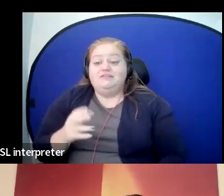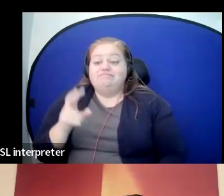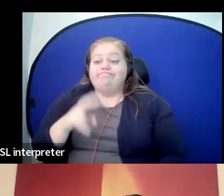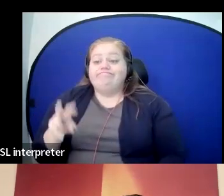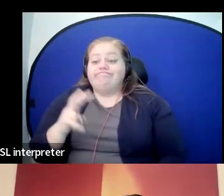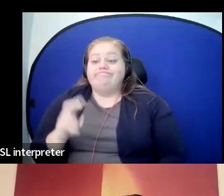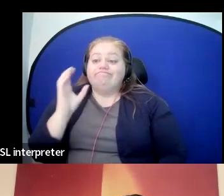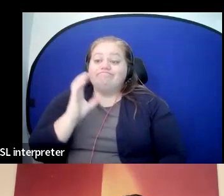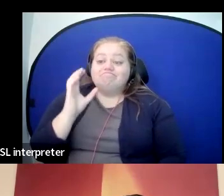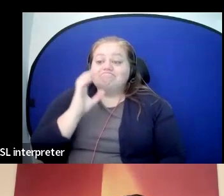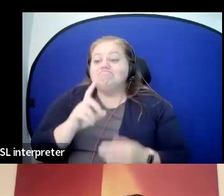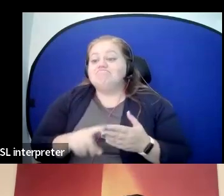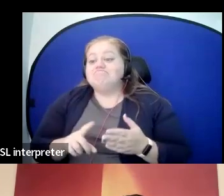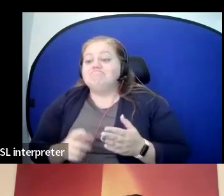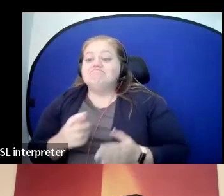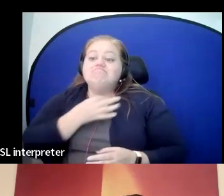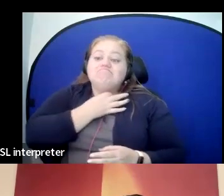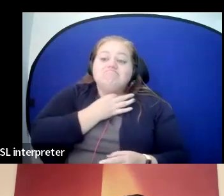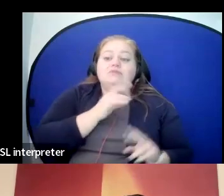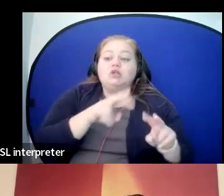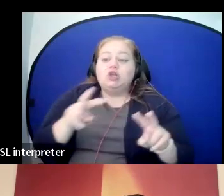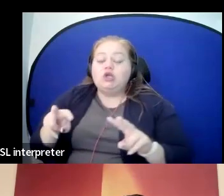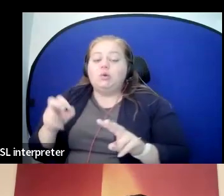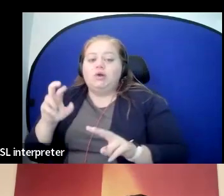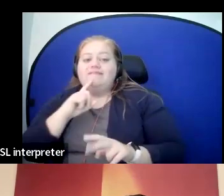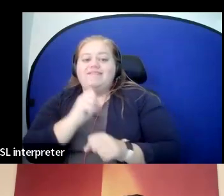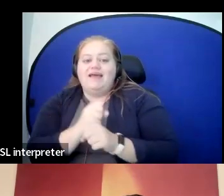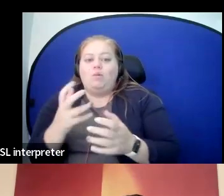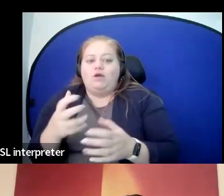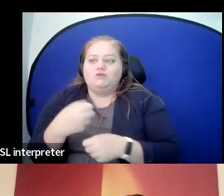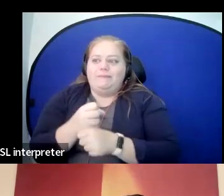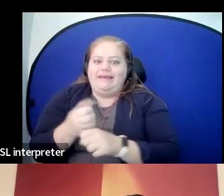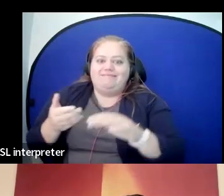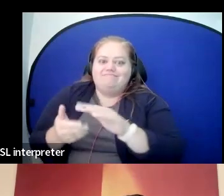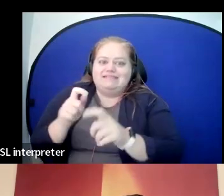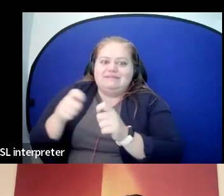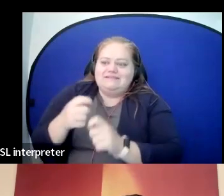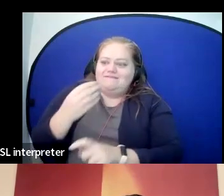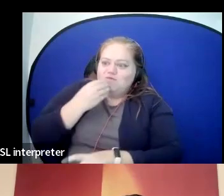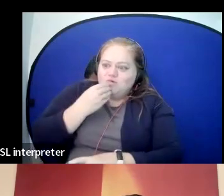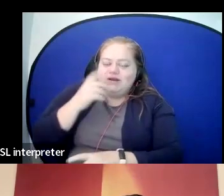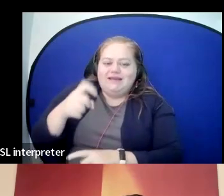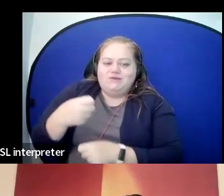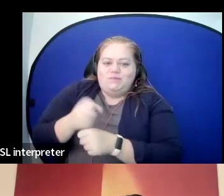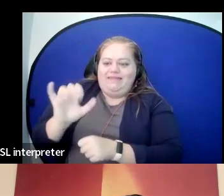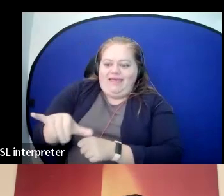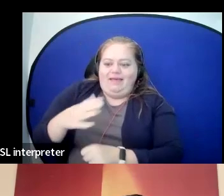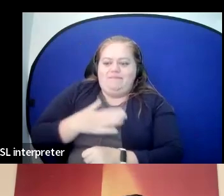at shelves, but I might be there looking for how to make a cupcake. And if I'm there looking for how to make a cupcake, my experience is very different.